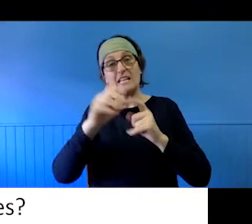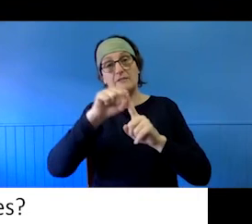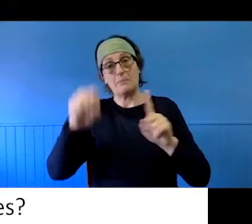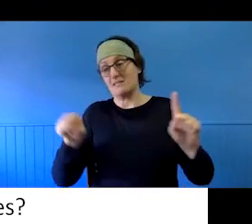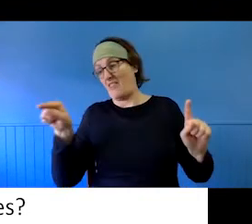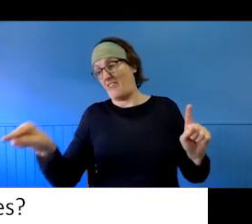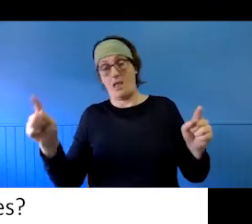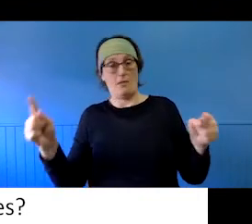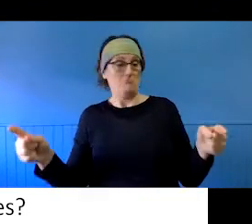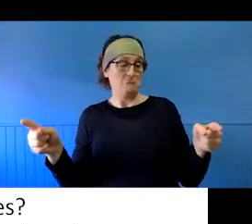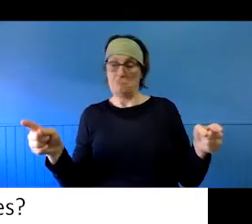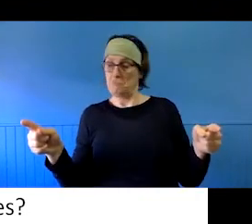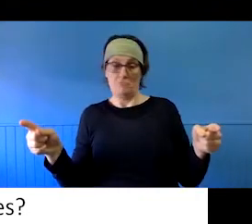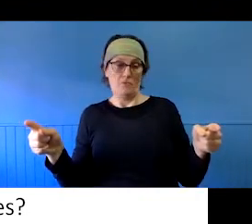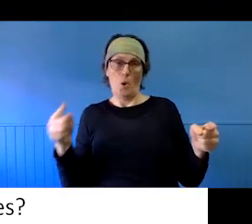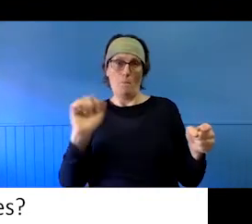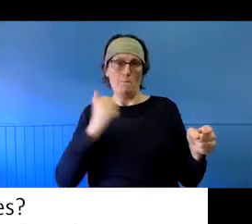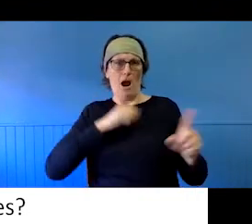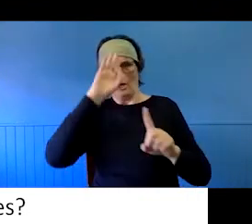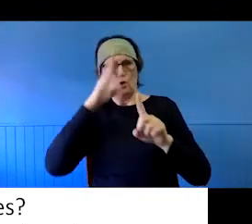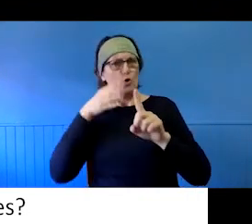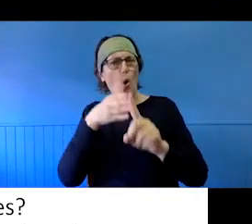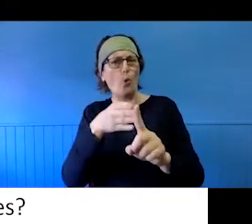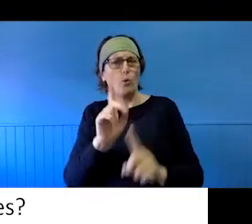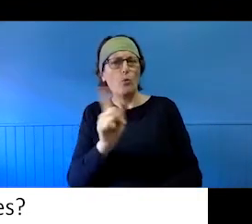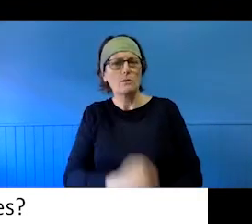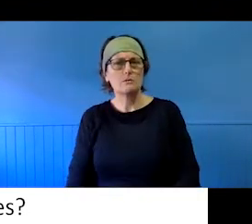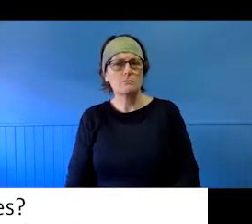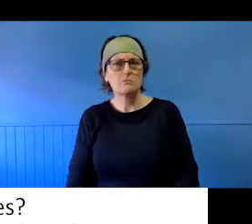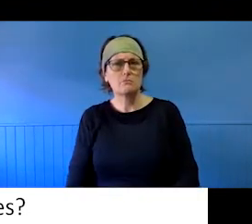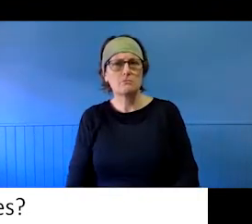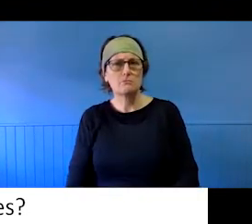the line, and what are my goals for my students? Then I can break that